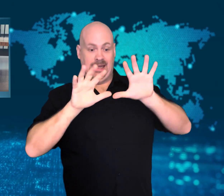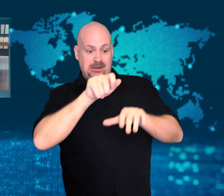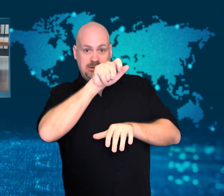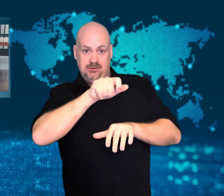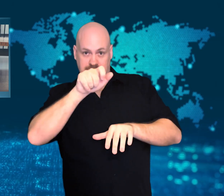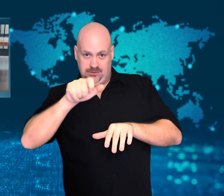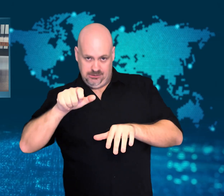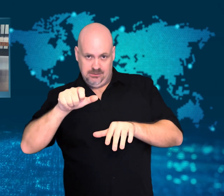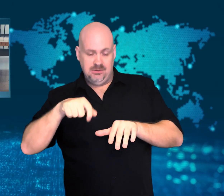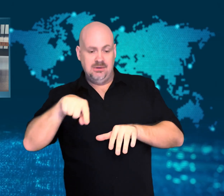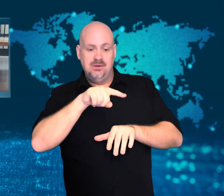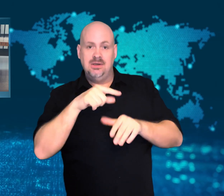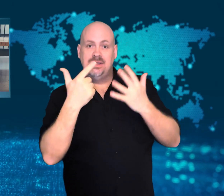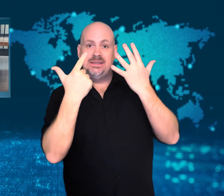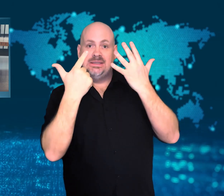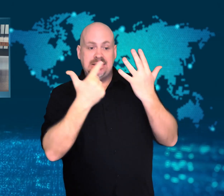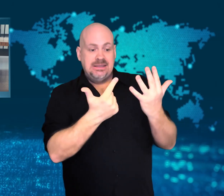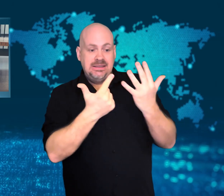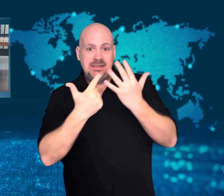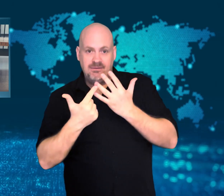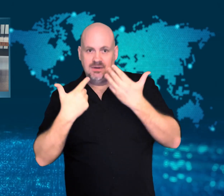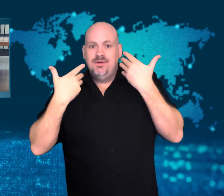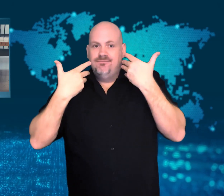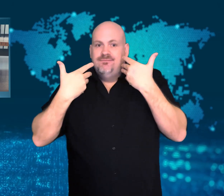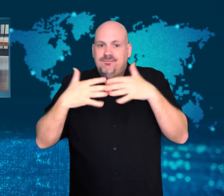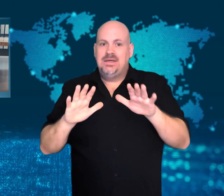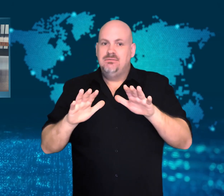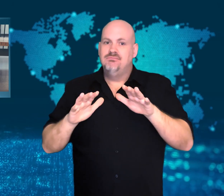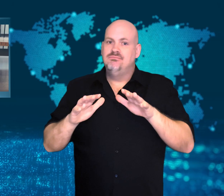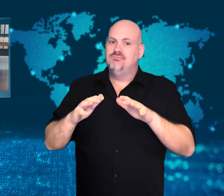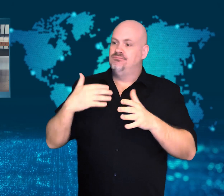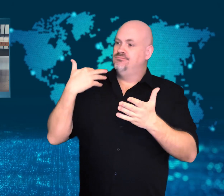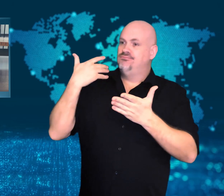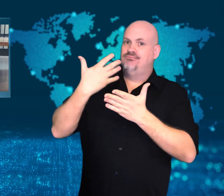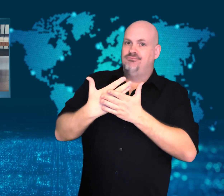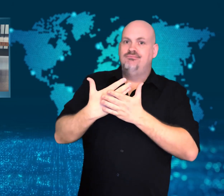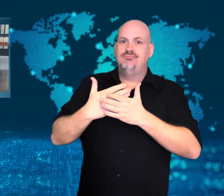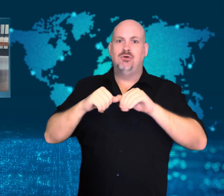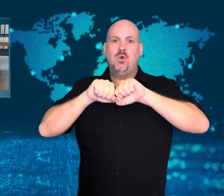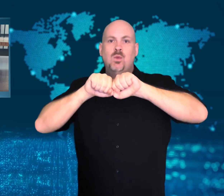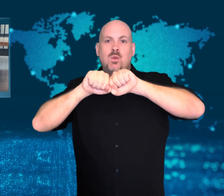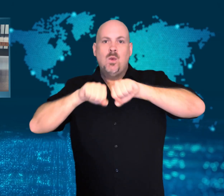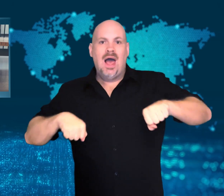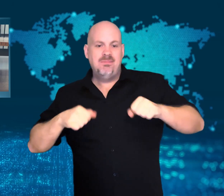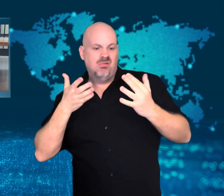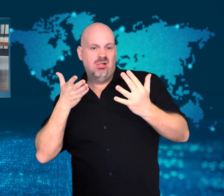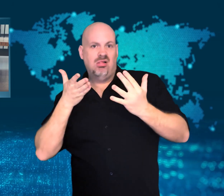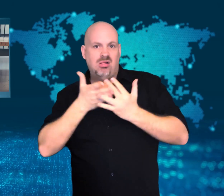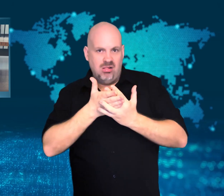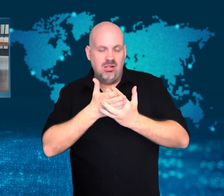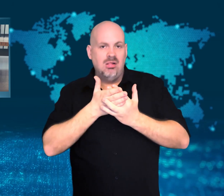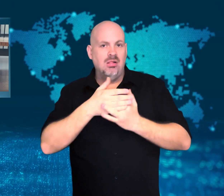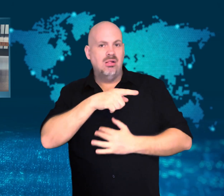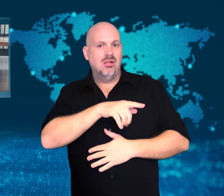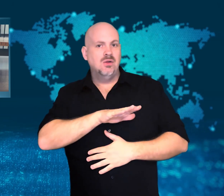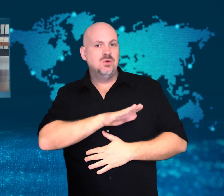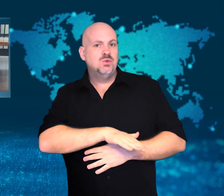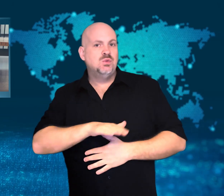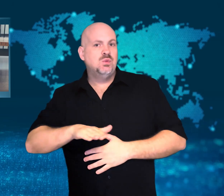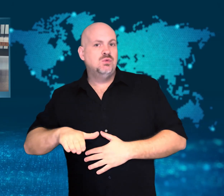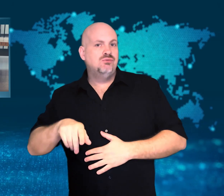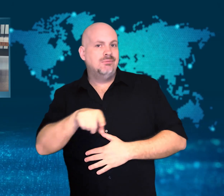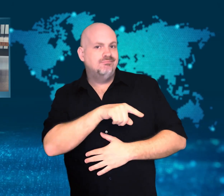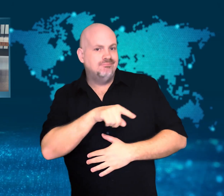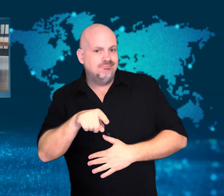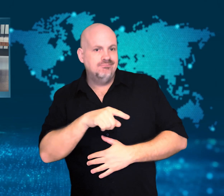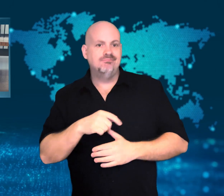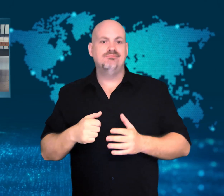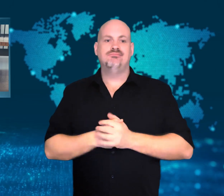the country had one of the lowest minimum ages of consent in Asia.